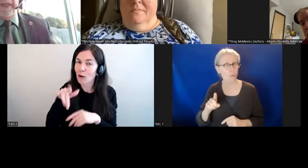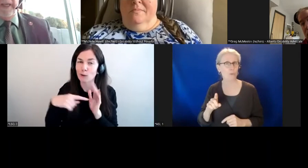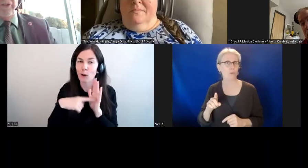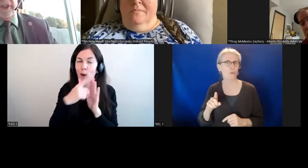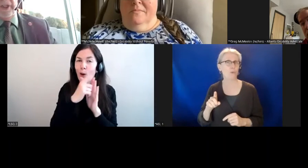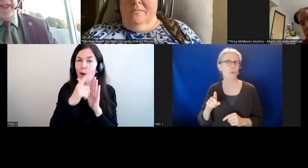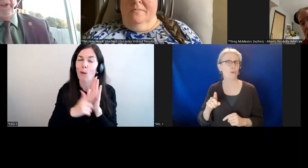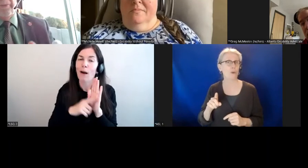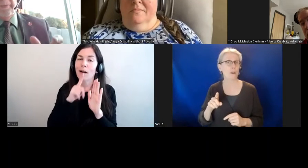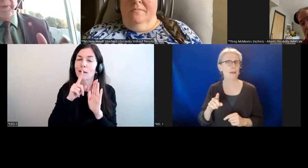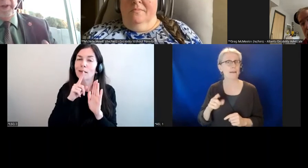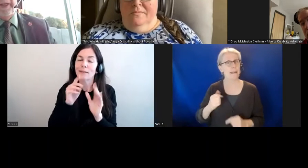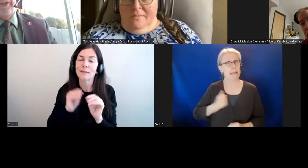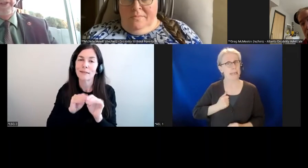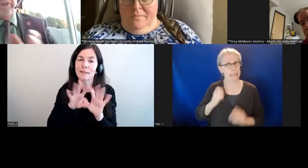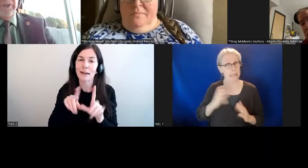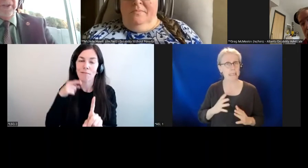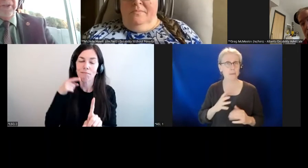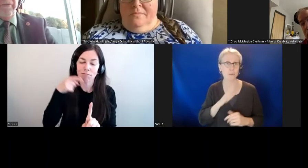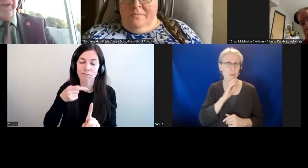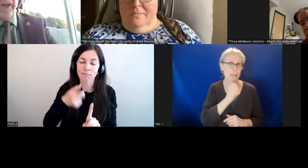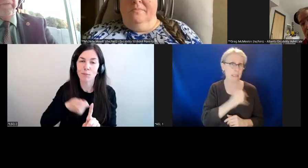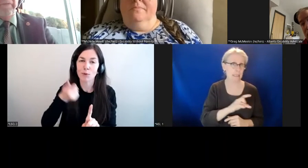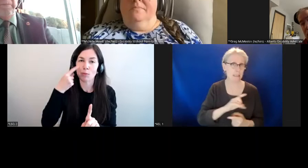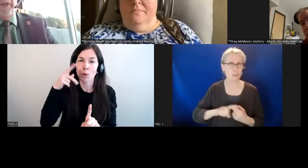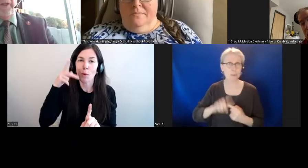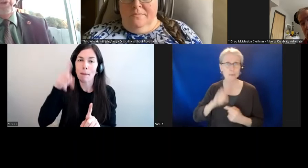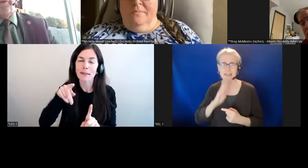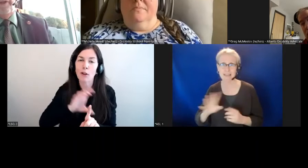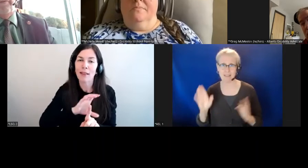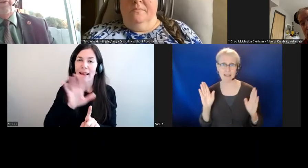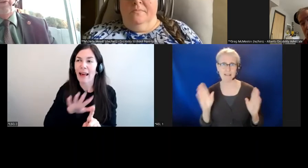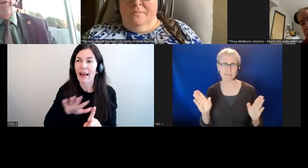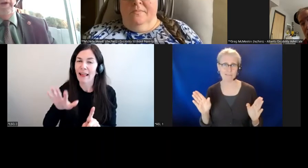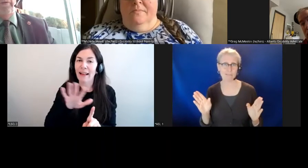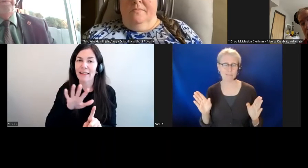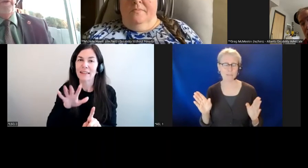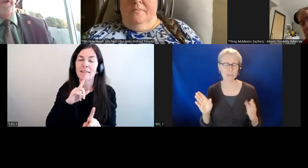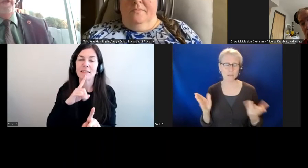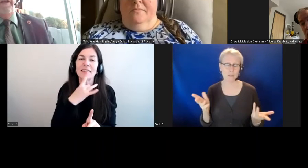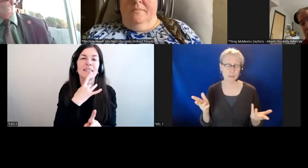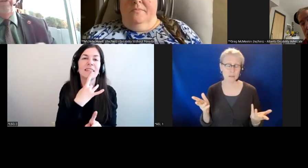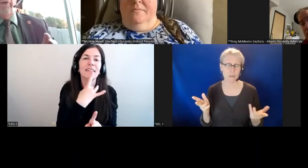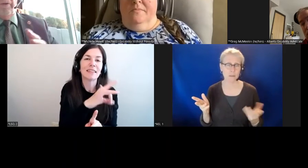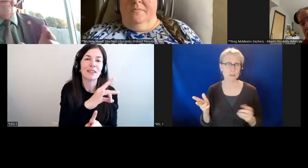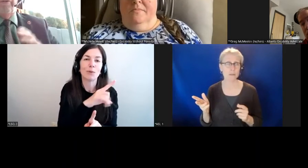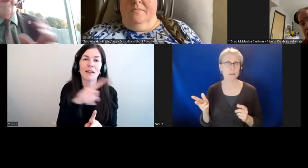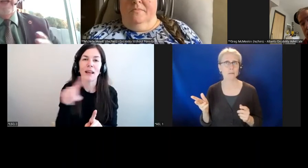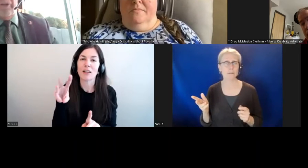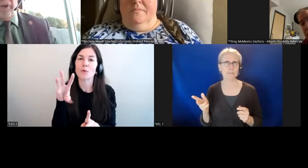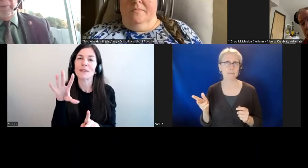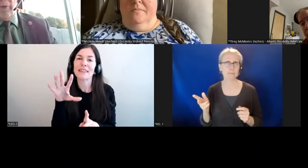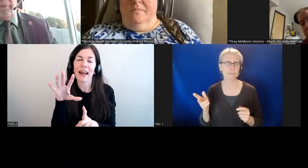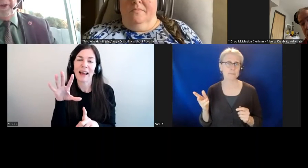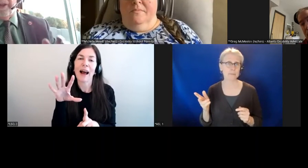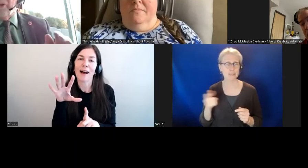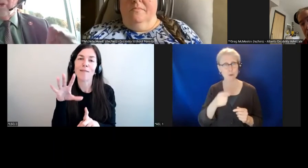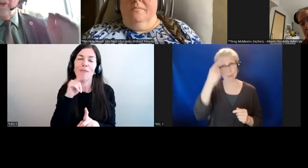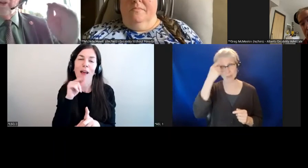WORKING AGE CANADIANS. PEOPLE 18 TO 65. SO IF YOU THINK THAT'S INAPPROPRIATE,